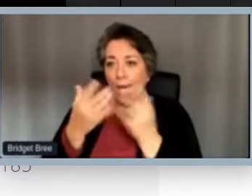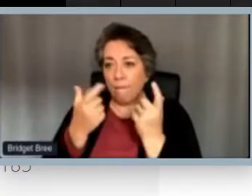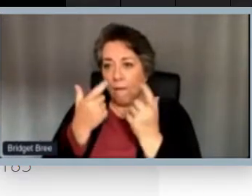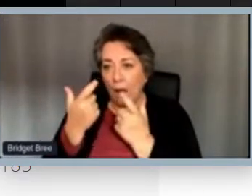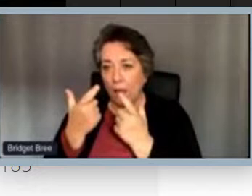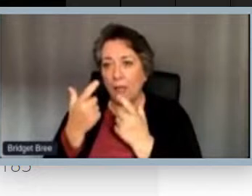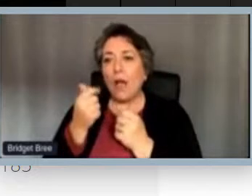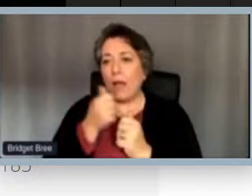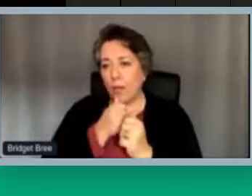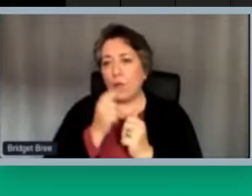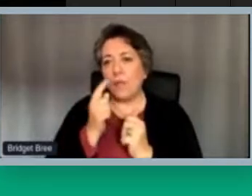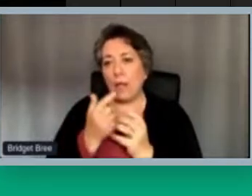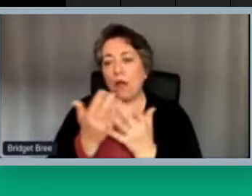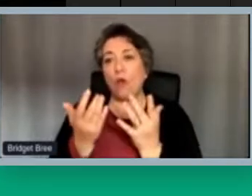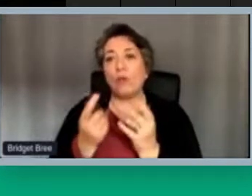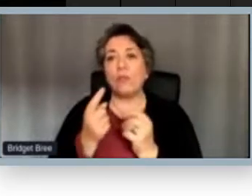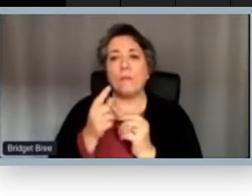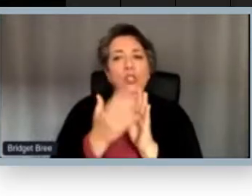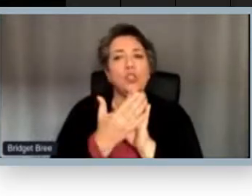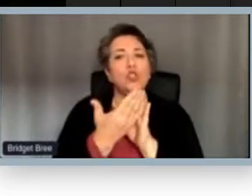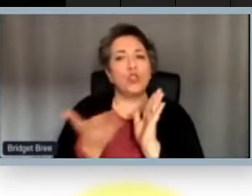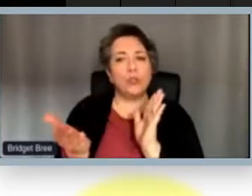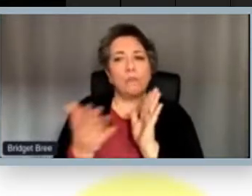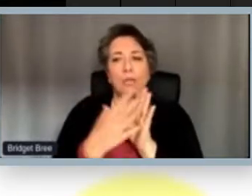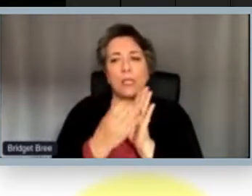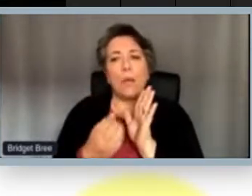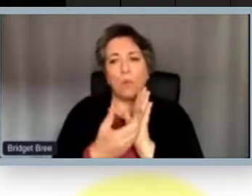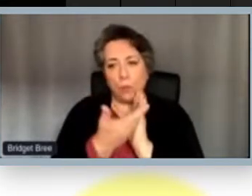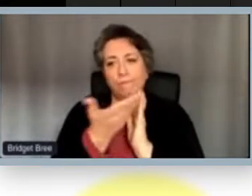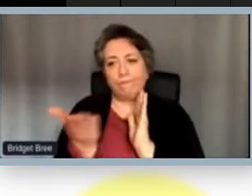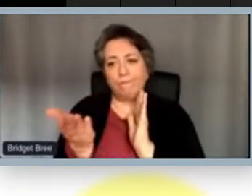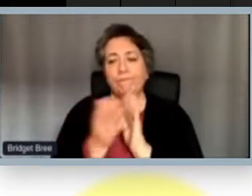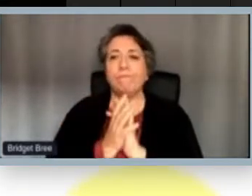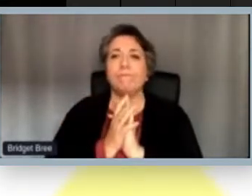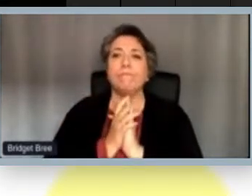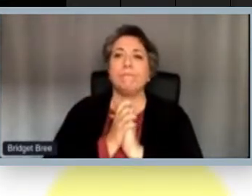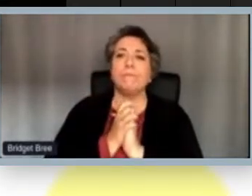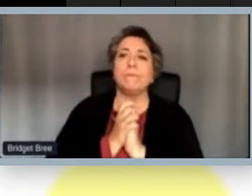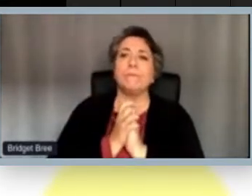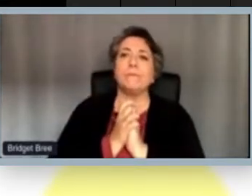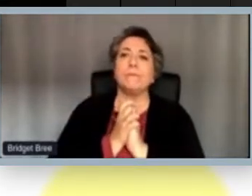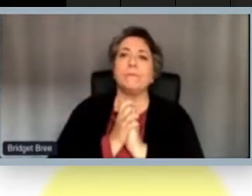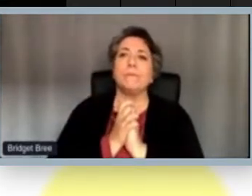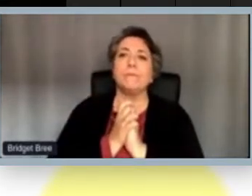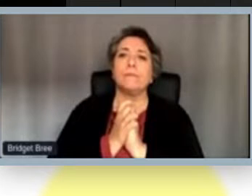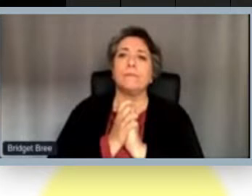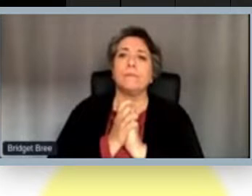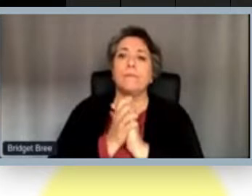If I find here, I have the overlay finder.